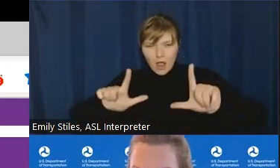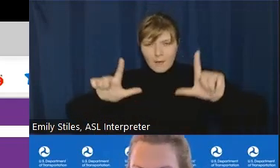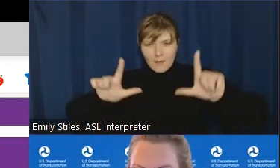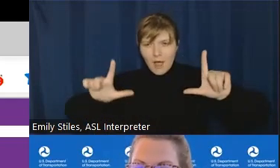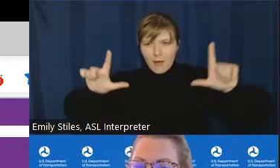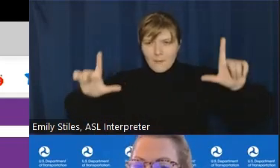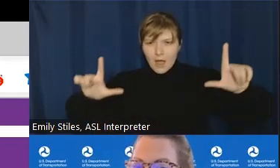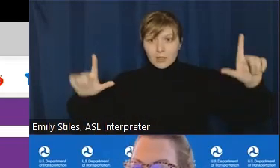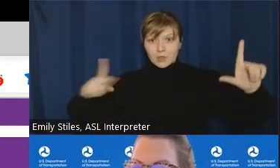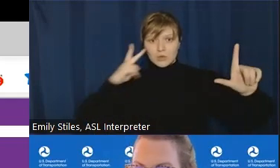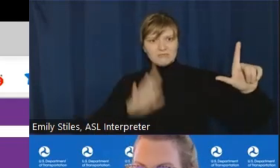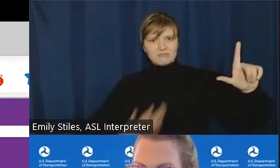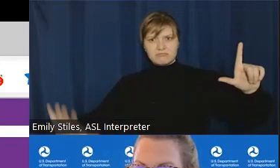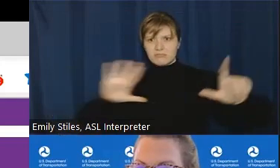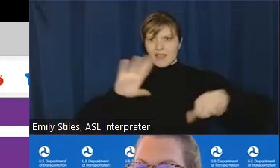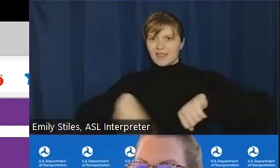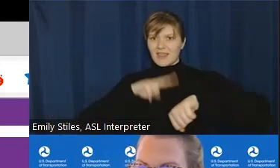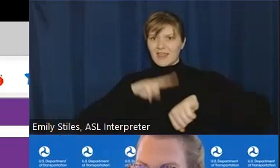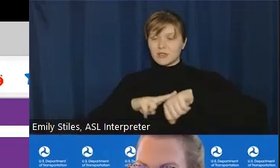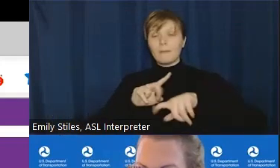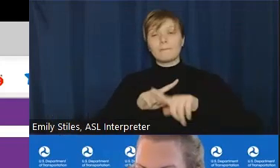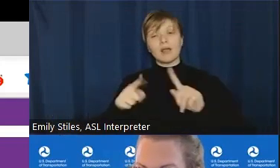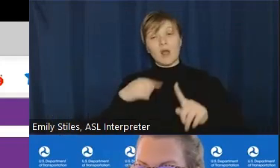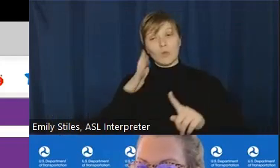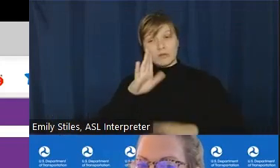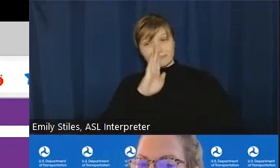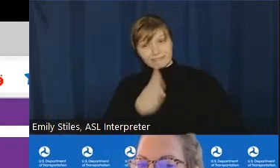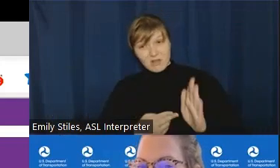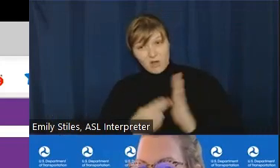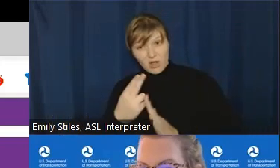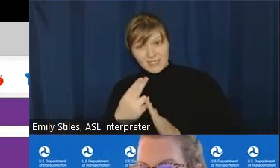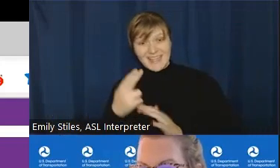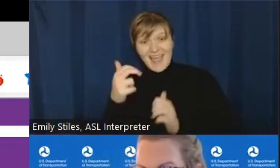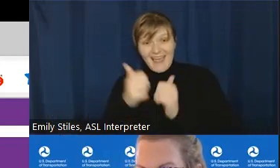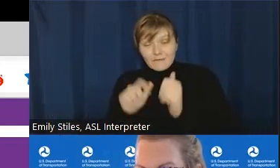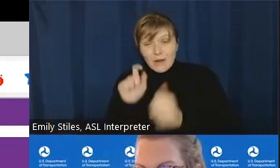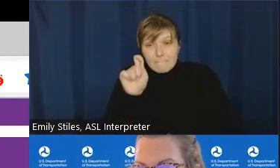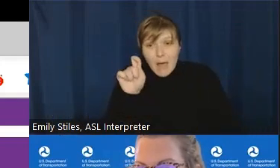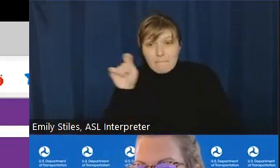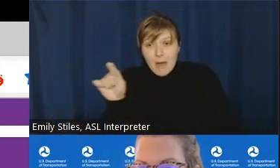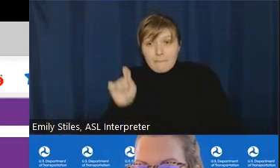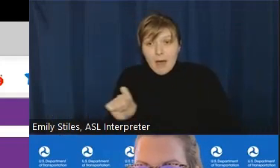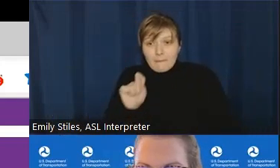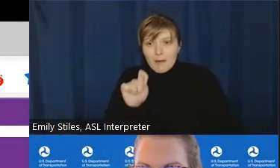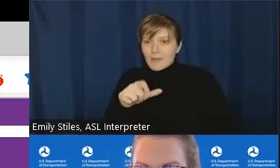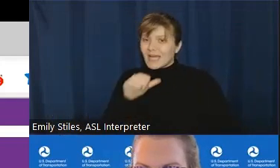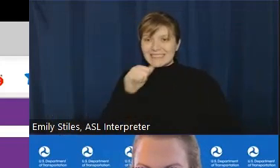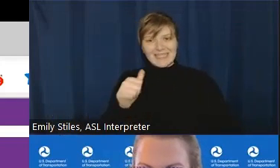but I want to be up front. Each dot here does not show the service delivery. If we go to